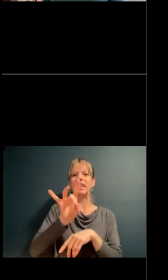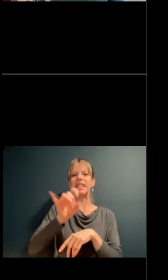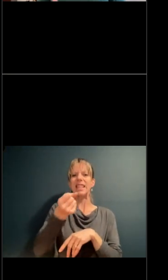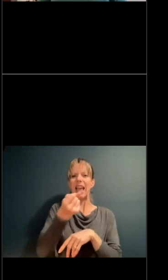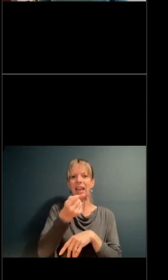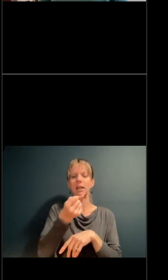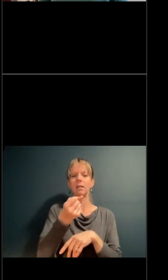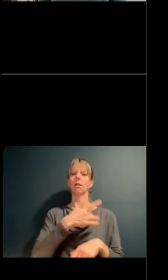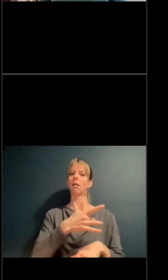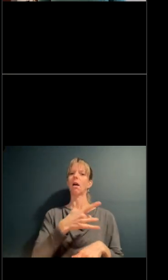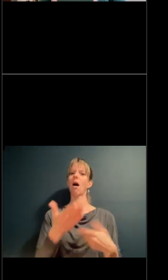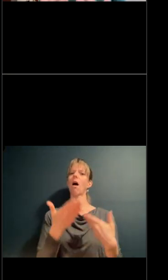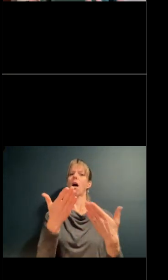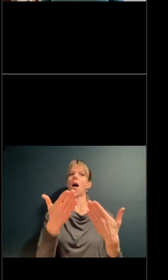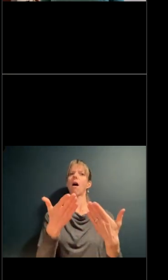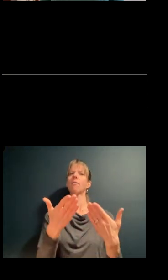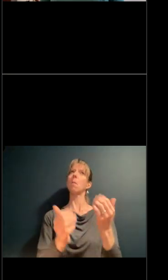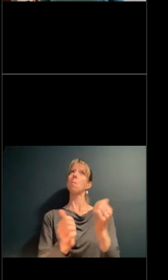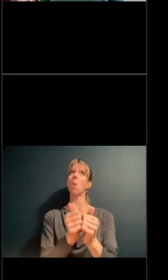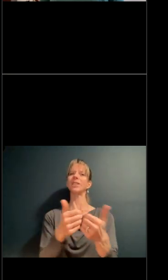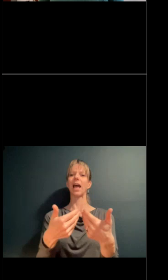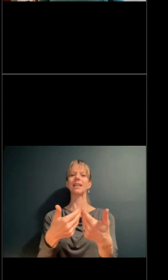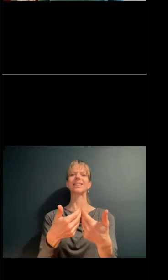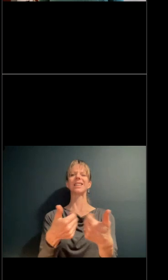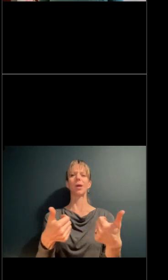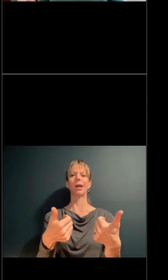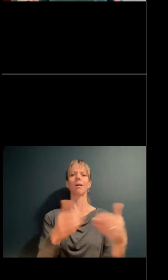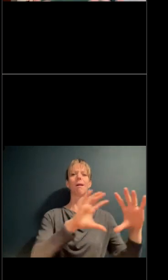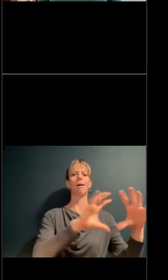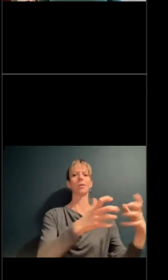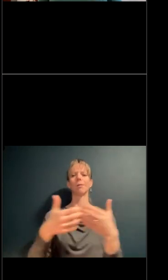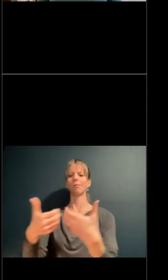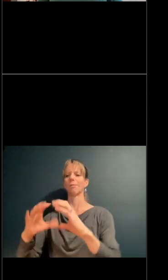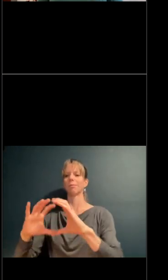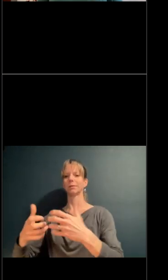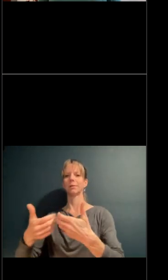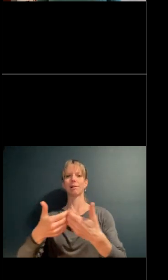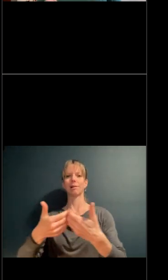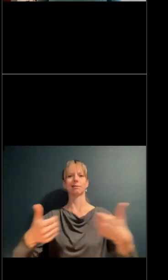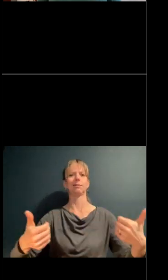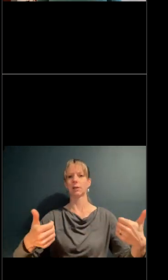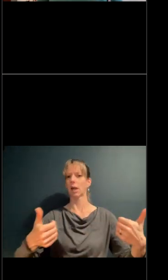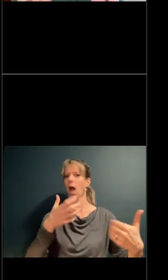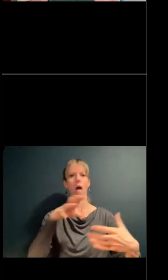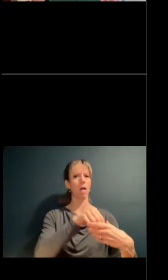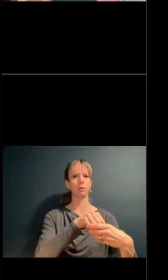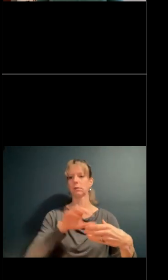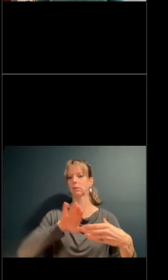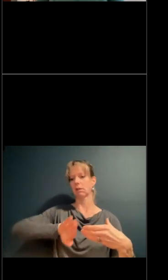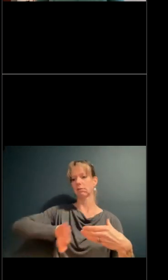be offered in largely segregated contexts, apart from anyone else who didn't have the same label,